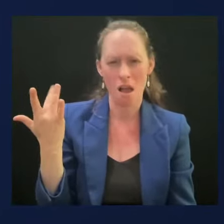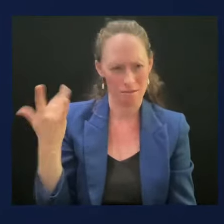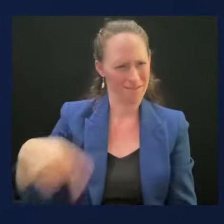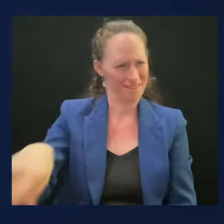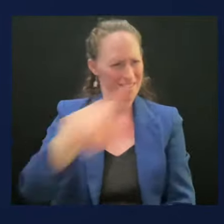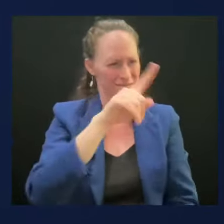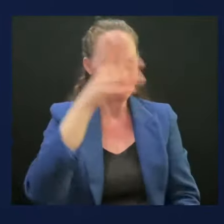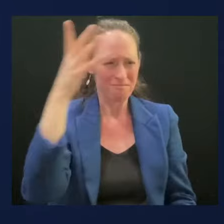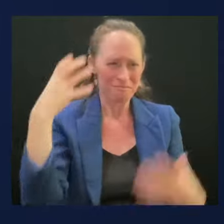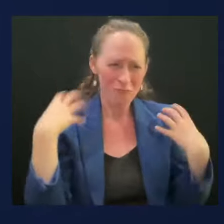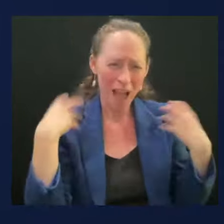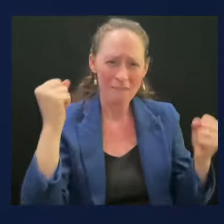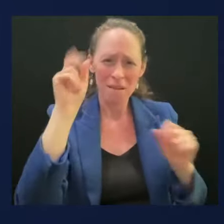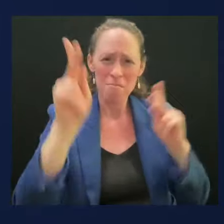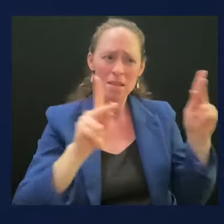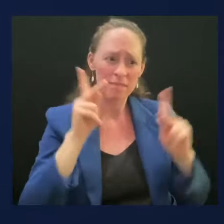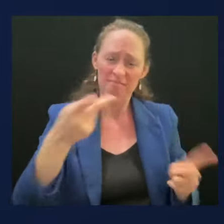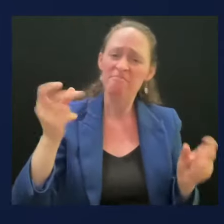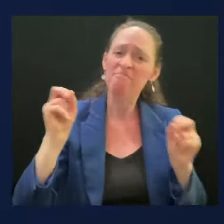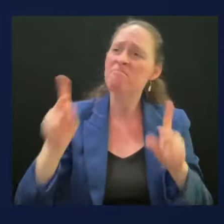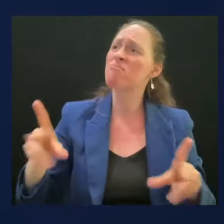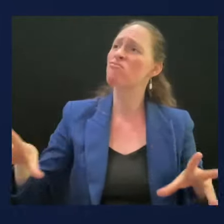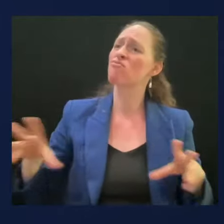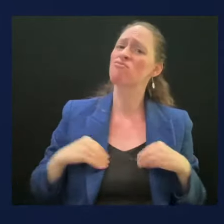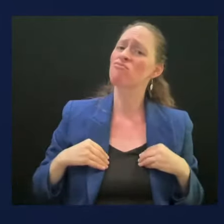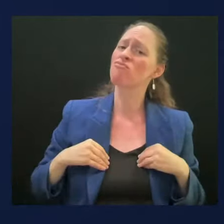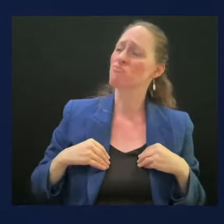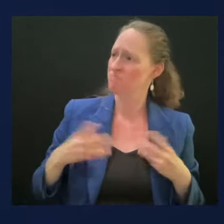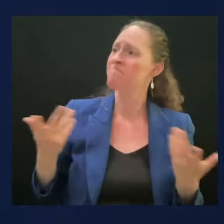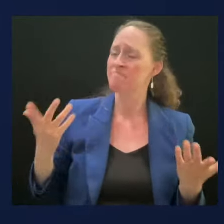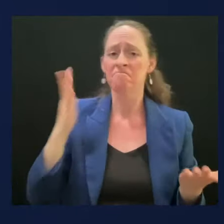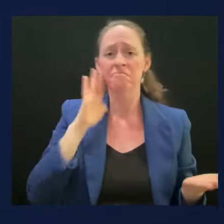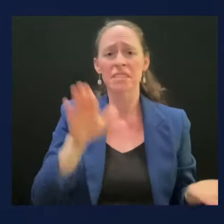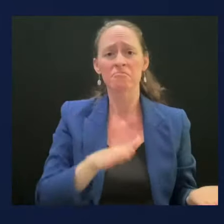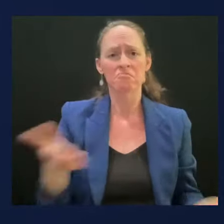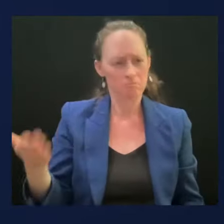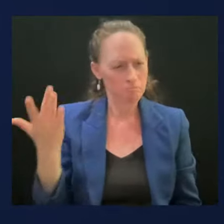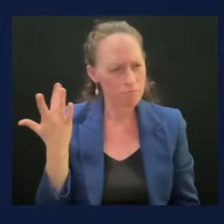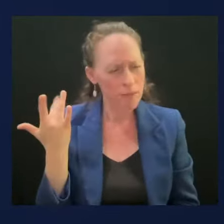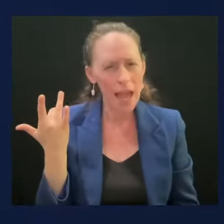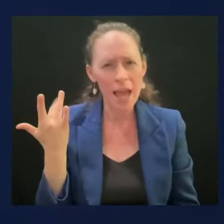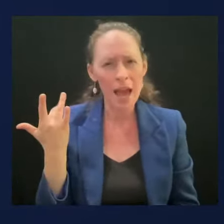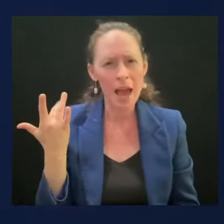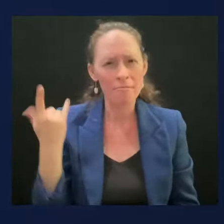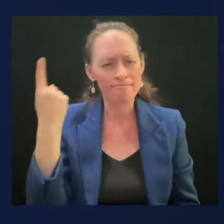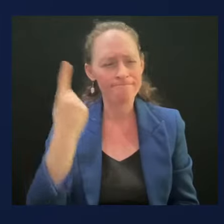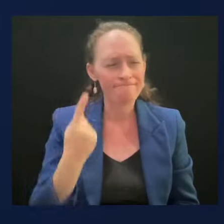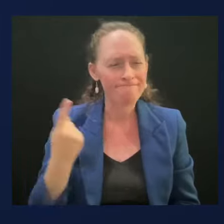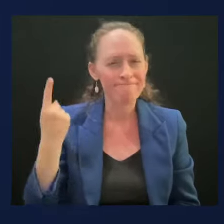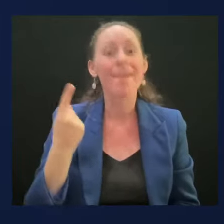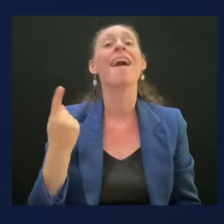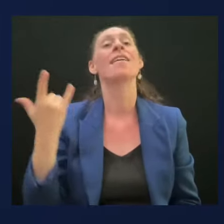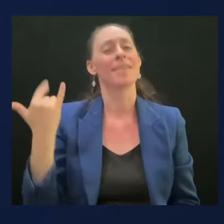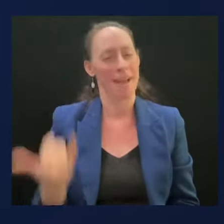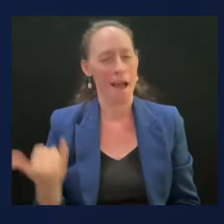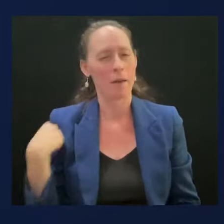Today, we must ask ourselves what can we do, what must we do to uphold the vision